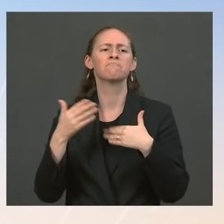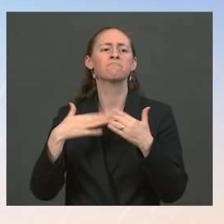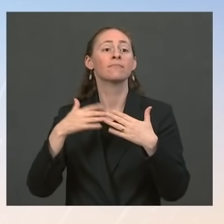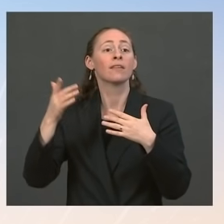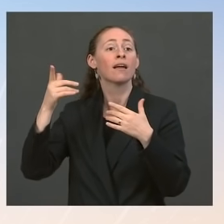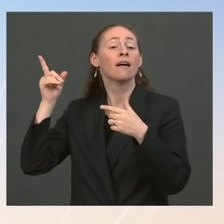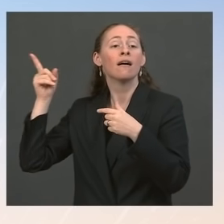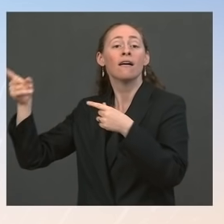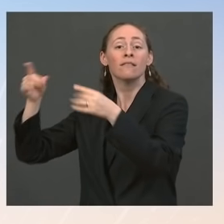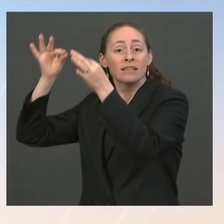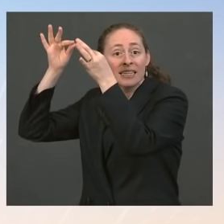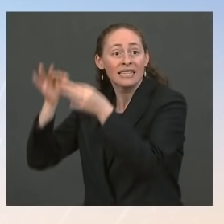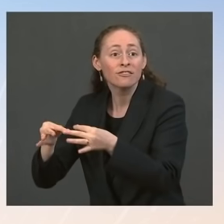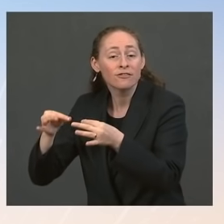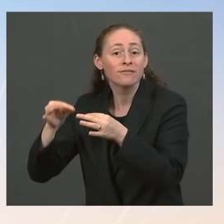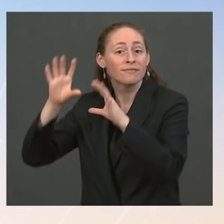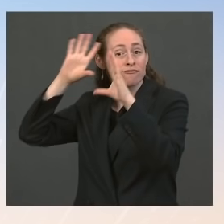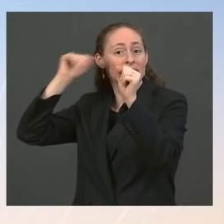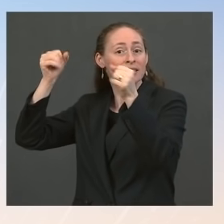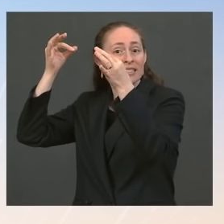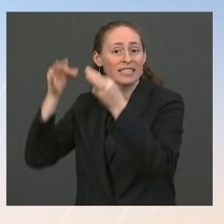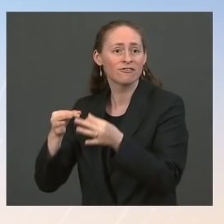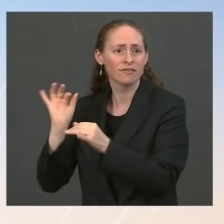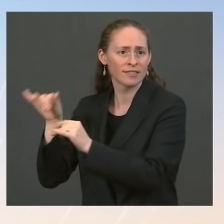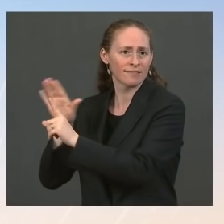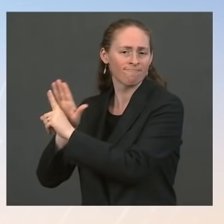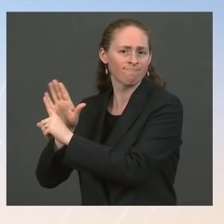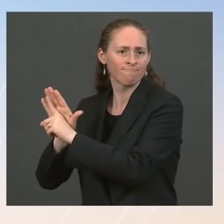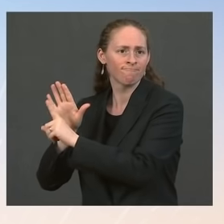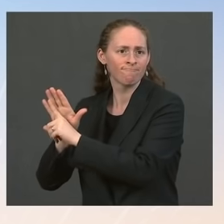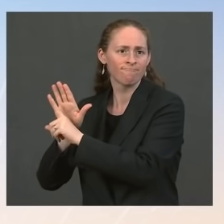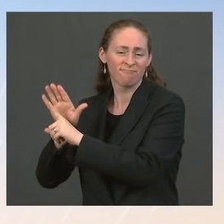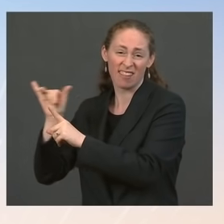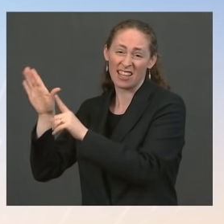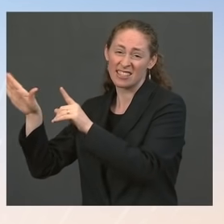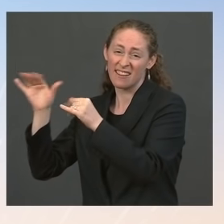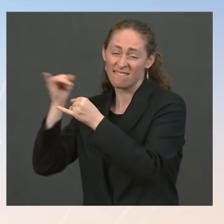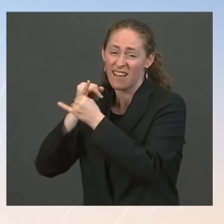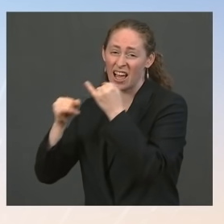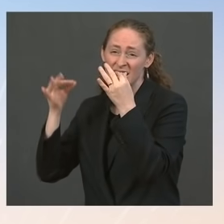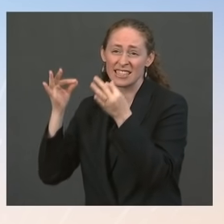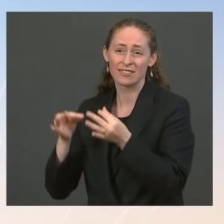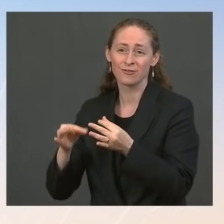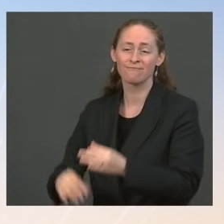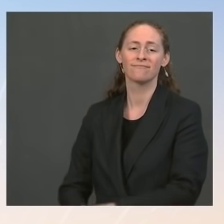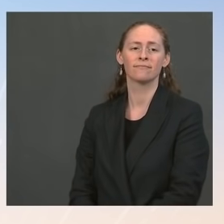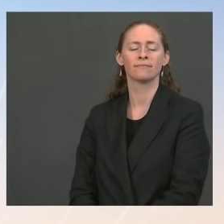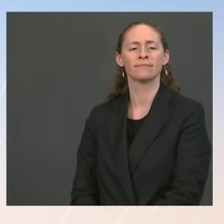to make those decisions. Go ahead. The Press: Jen, thanks. It might be helpful if you could just tell us what do you mean by "split."